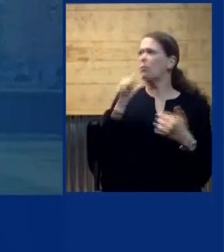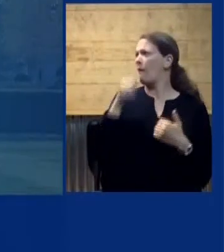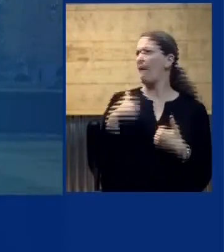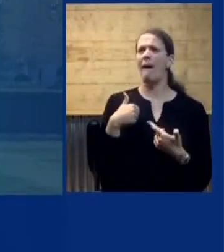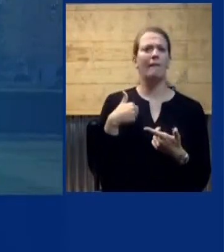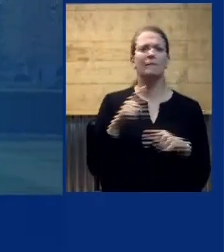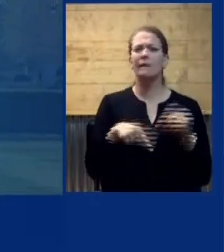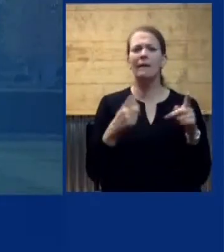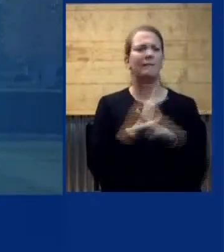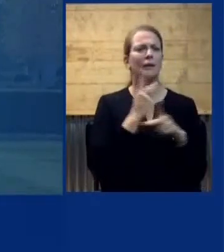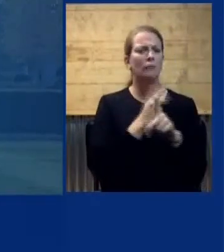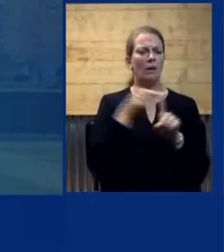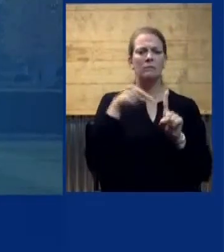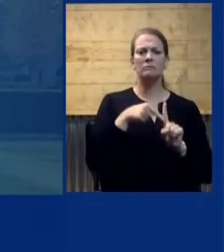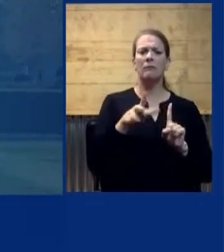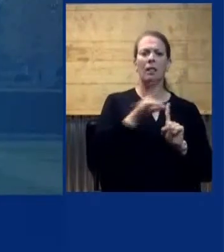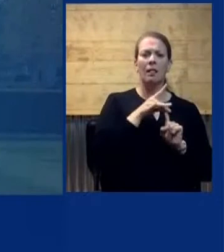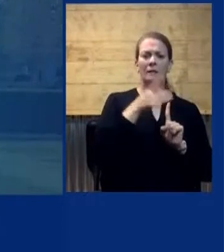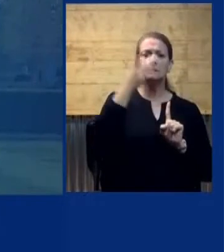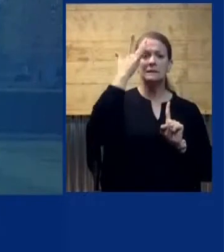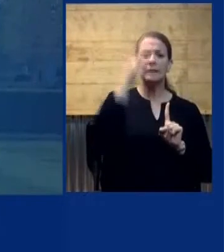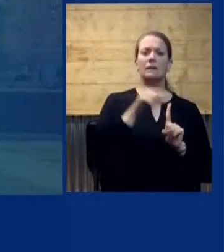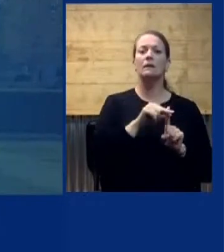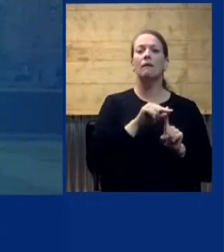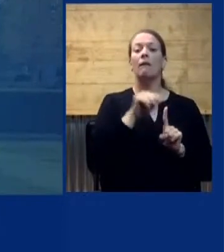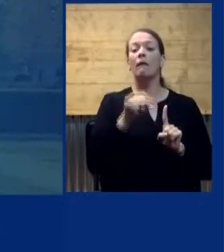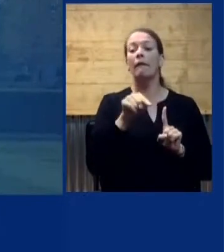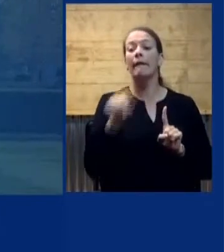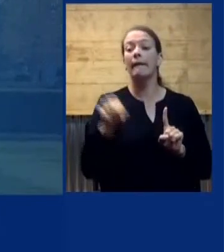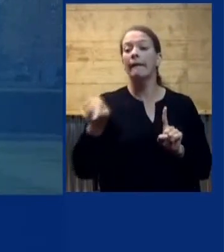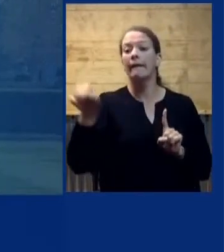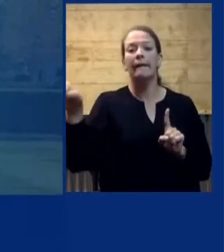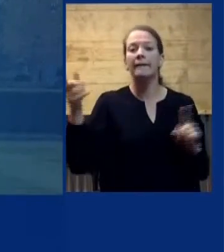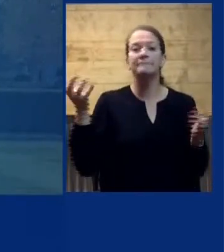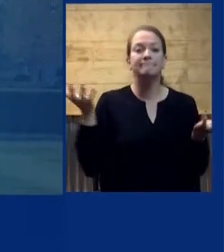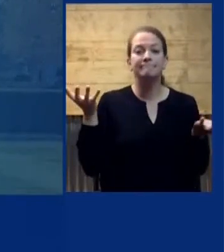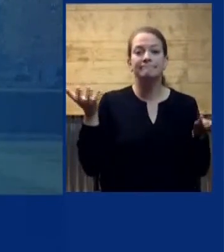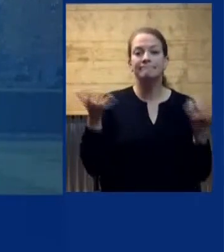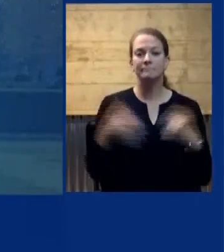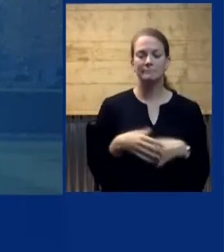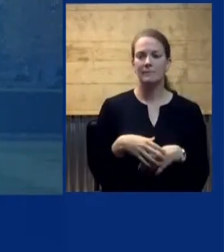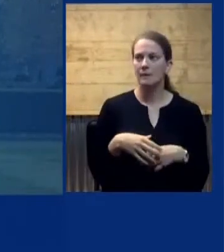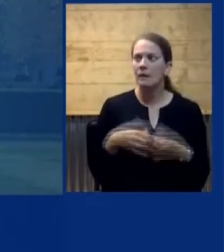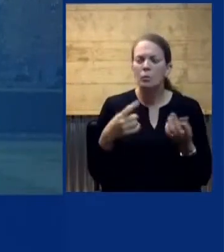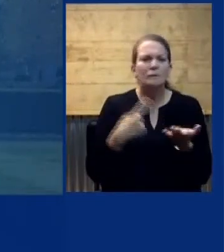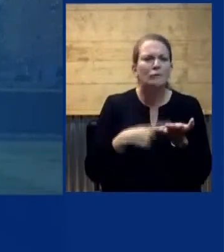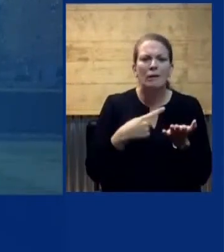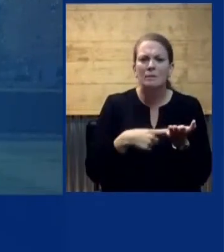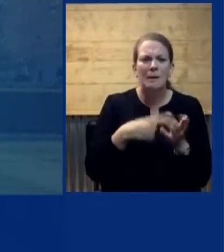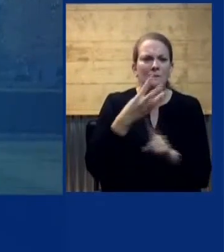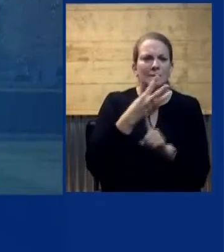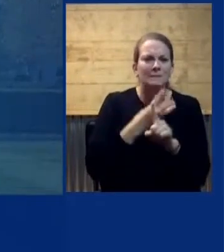TRACING IN PLACE AND OTHER STATES SAYING THEY DON'T HAVE CONTACT TRACING IN PLACE AND